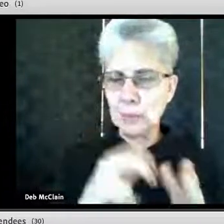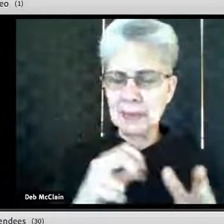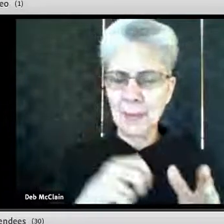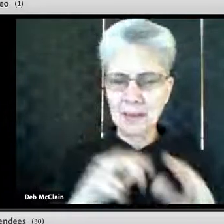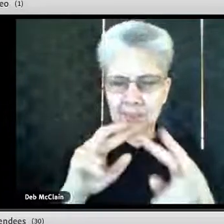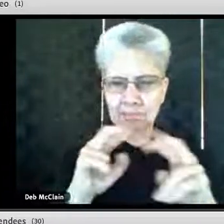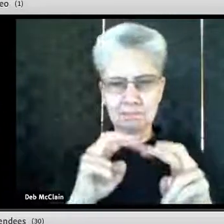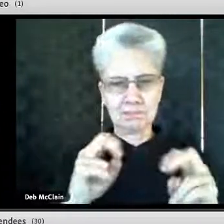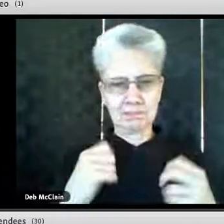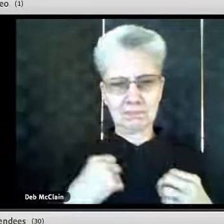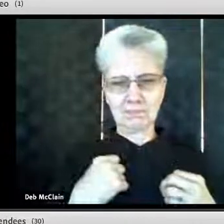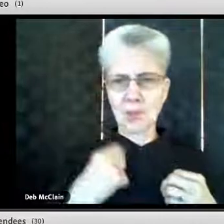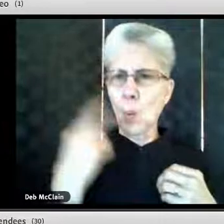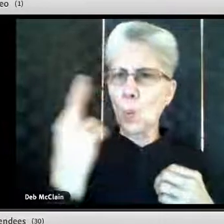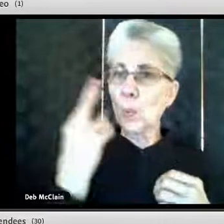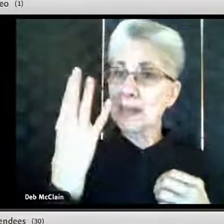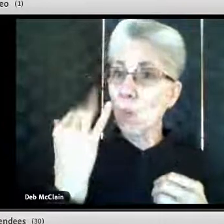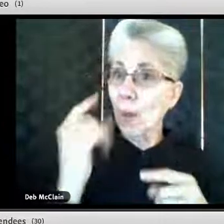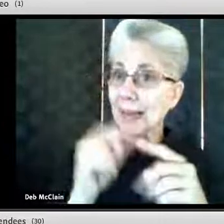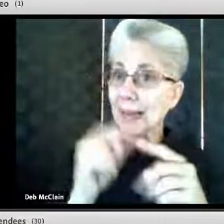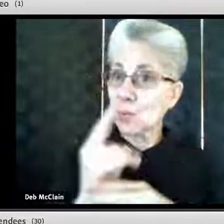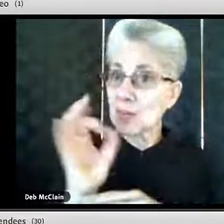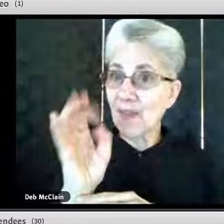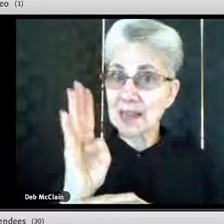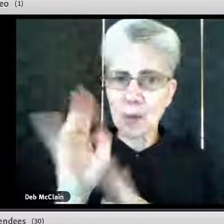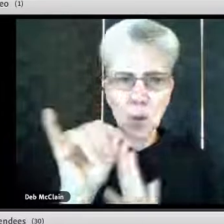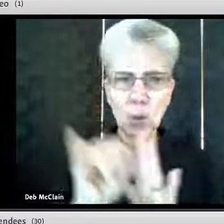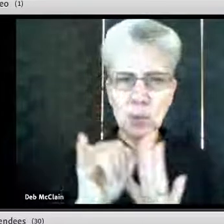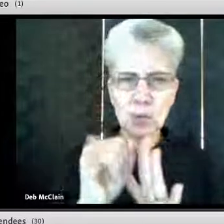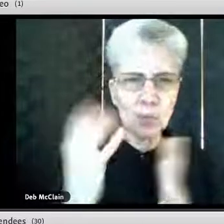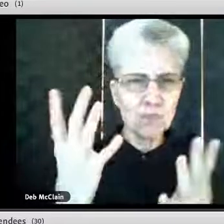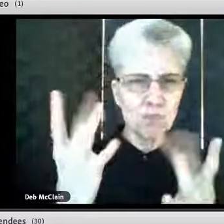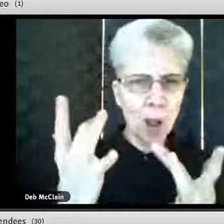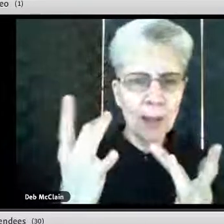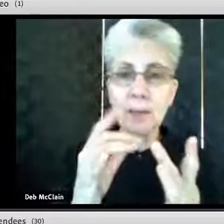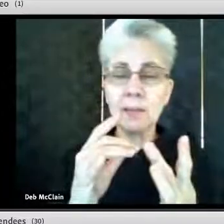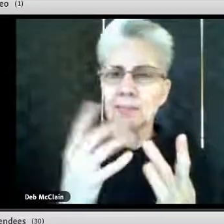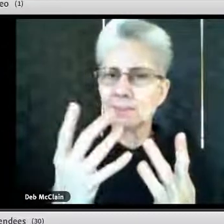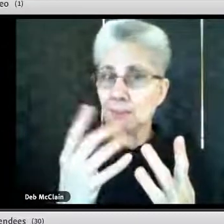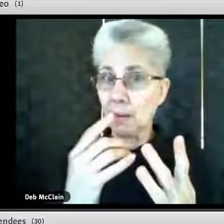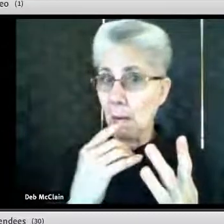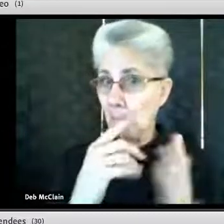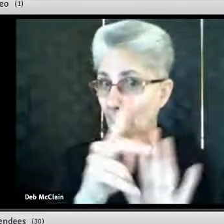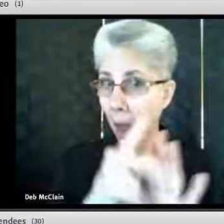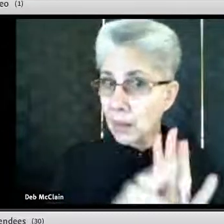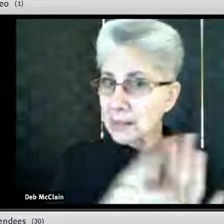and say is there a reason we can't use YouTube? Is there a policy?